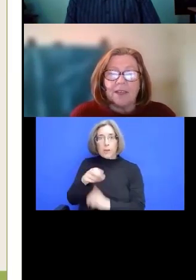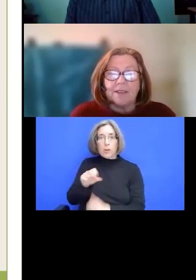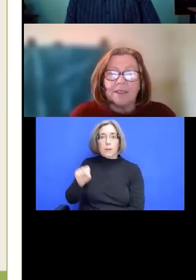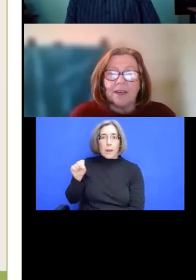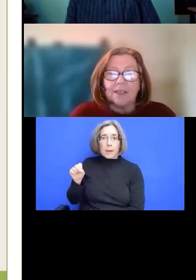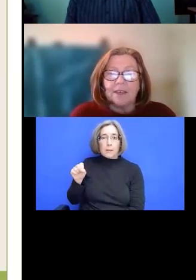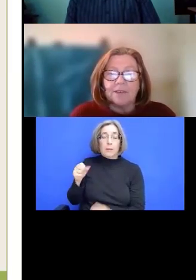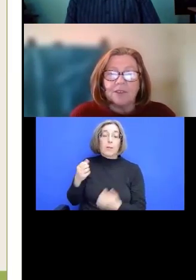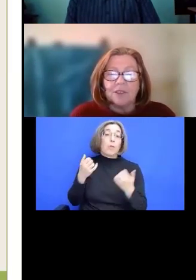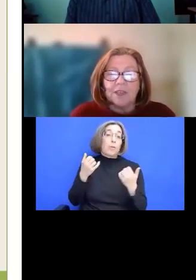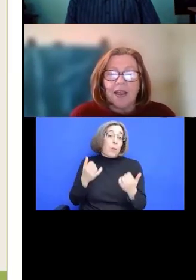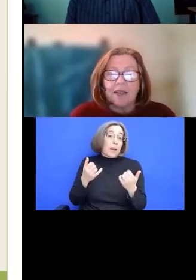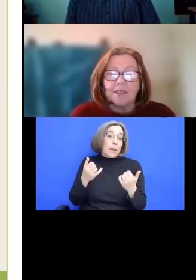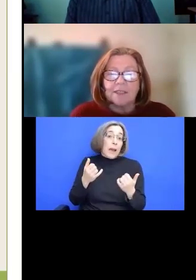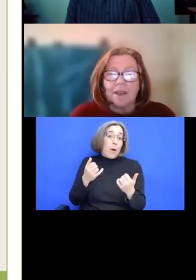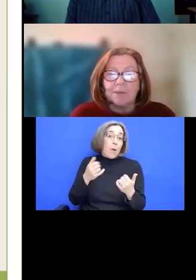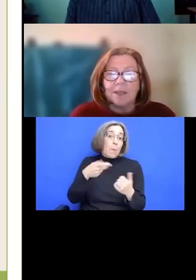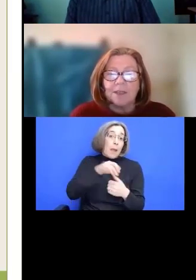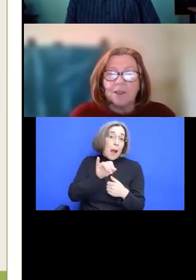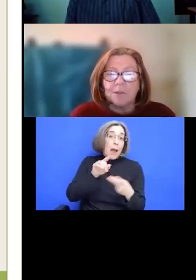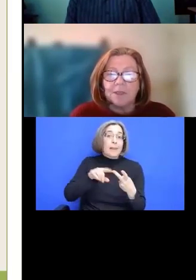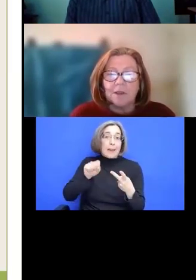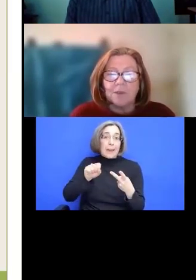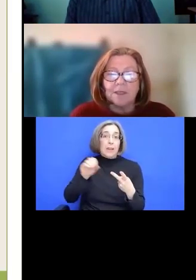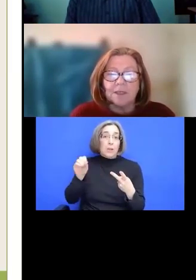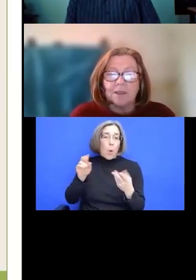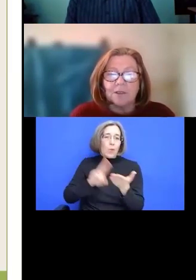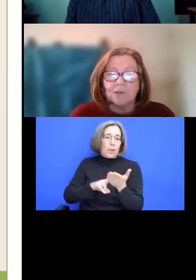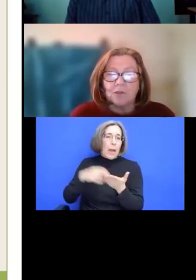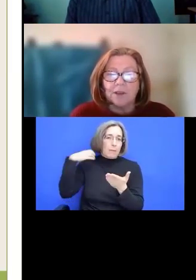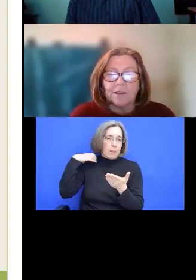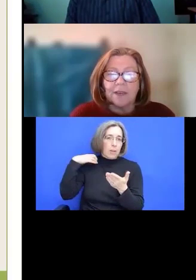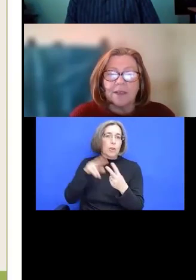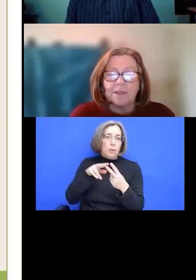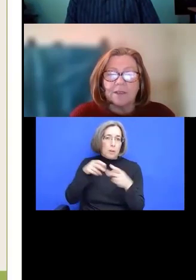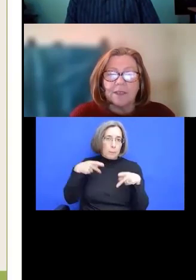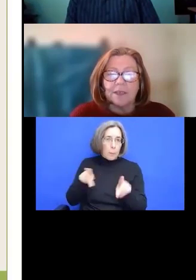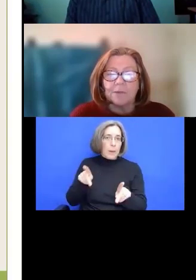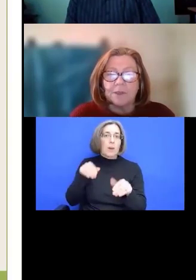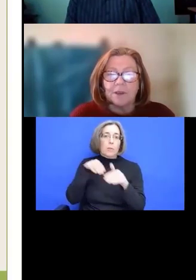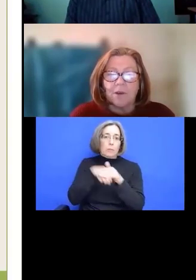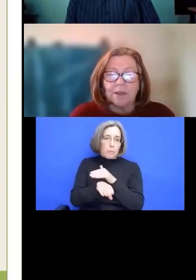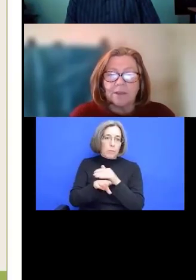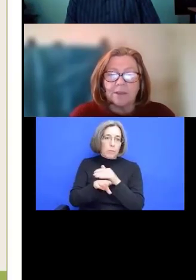and the signing officials to access and update the human subject and clinical trial data associated with their grants.